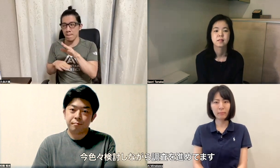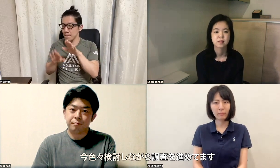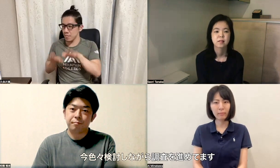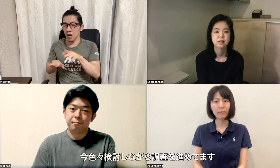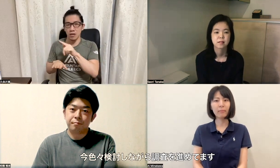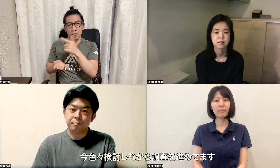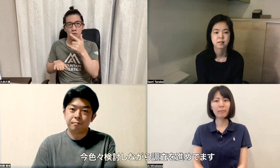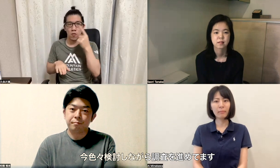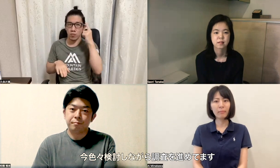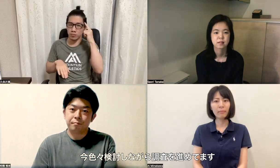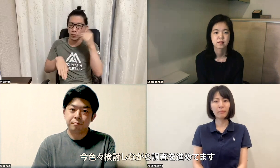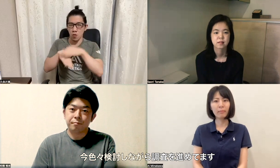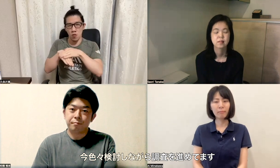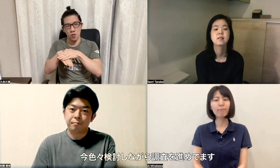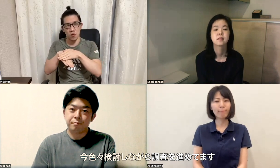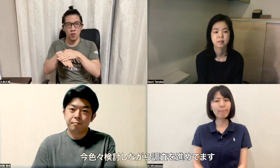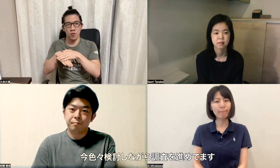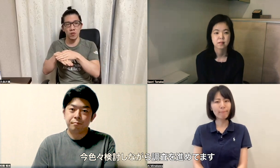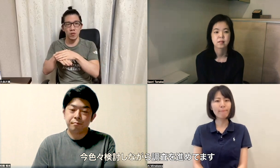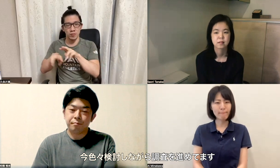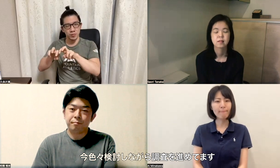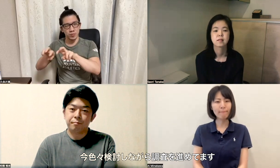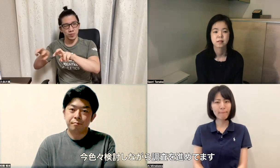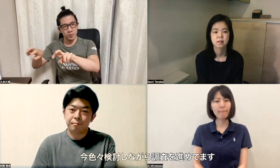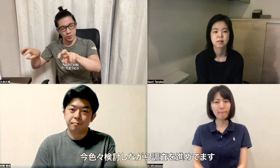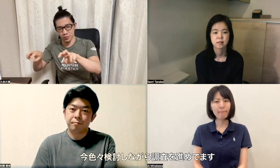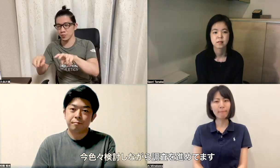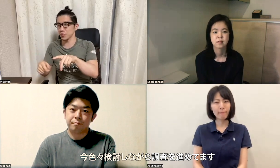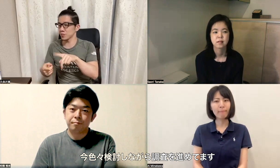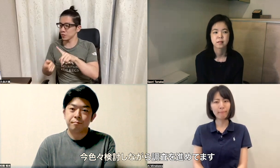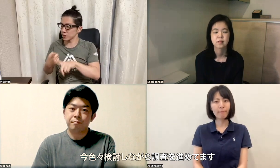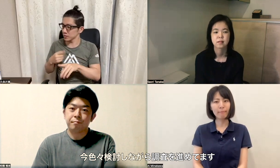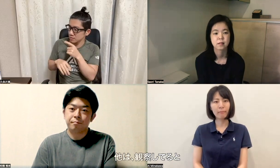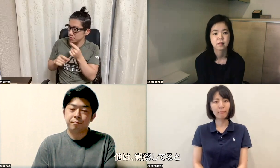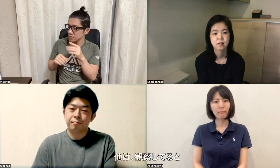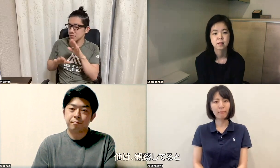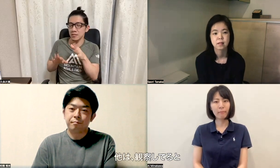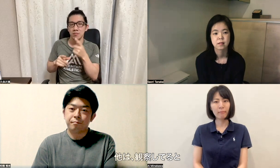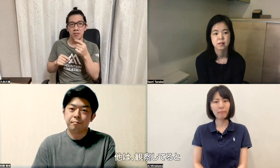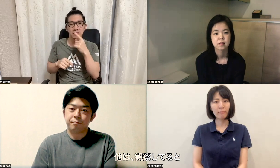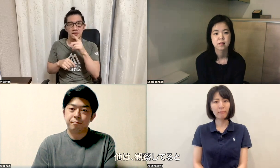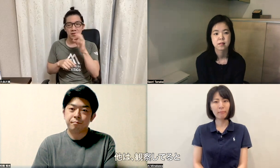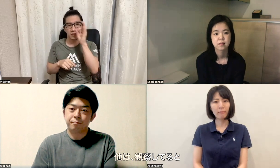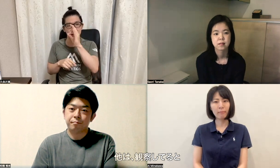We are conducting a survey with various considerations. Other interest is about our ability.